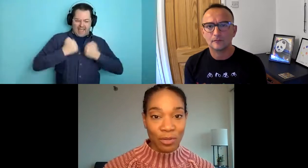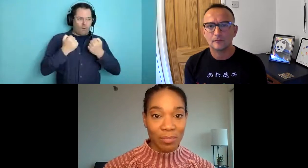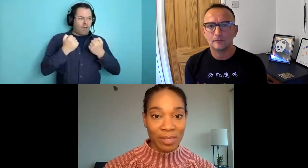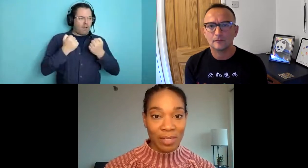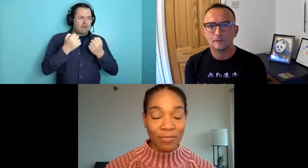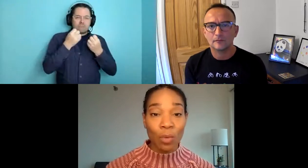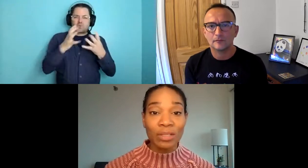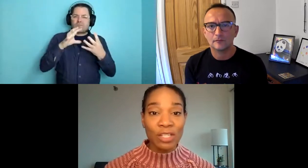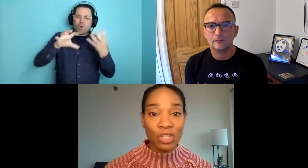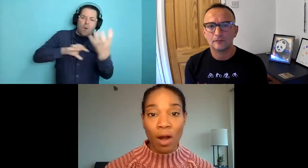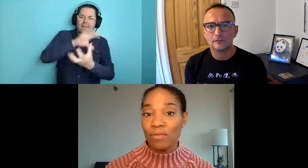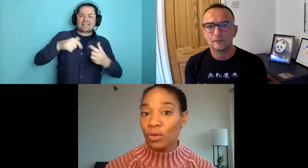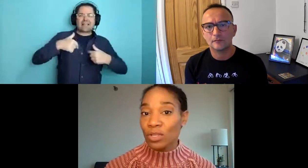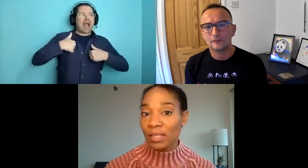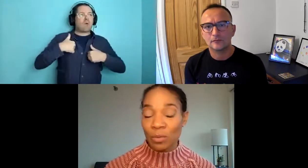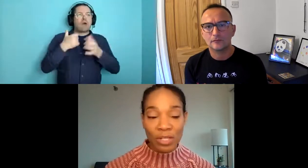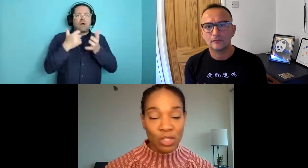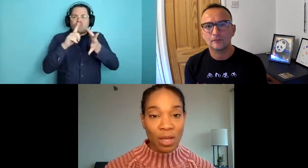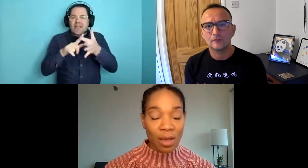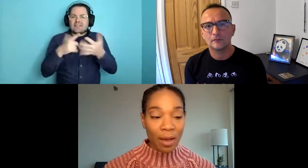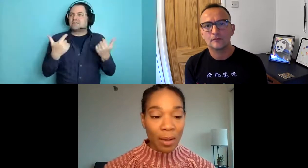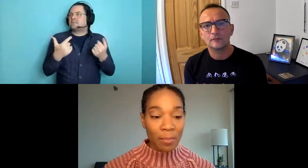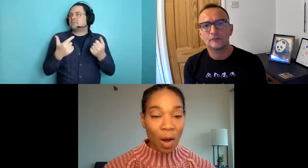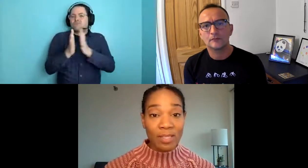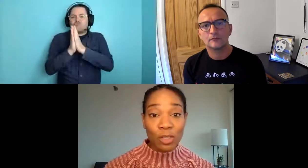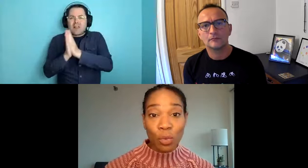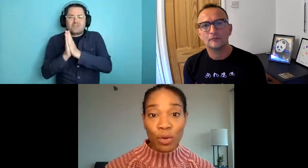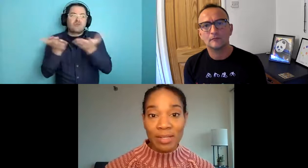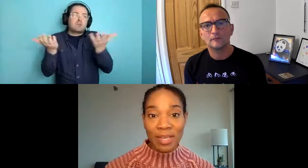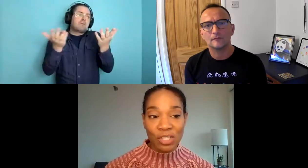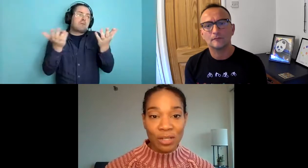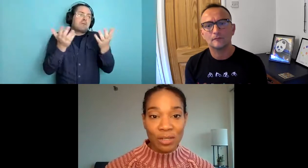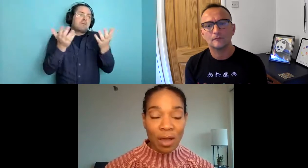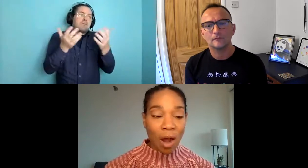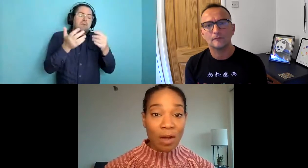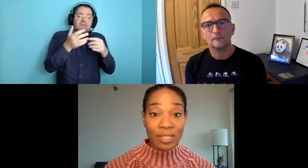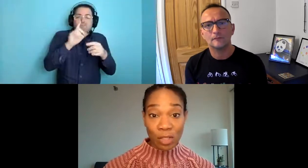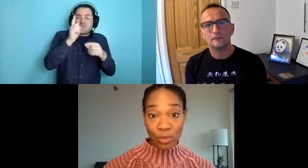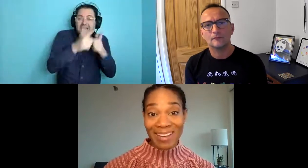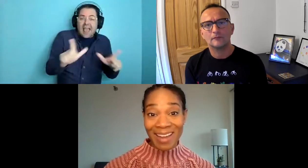expression that lives up here and how we celebrate all of those things.